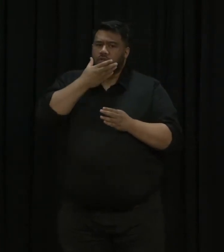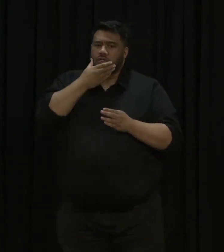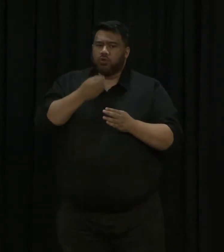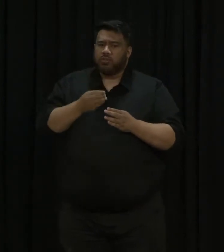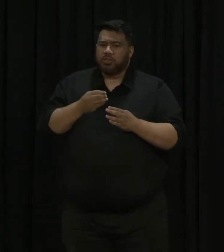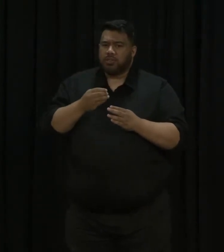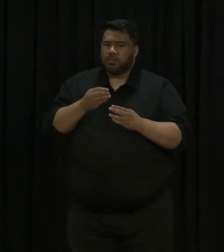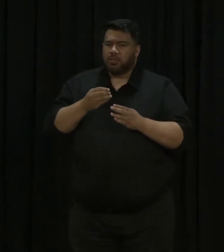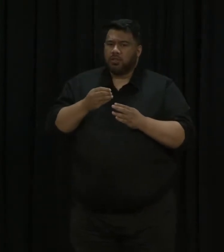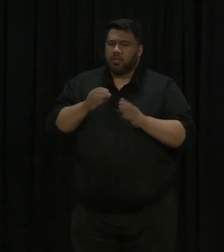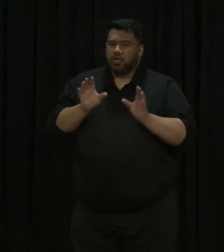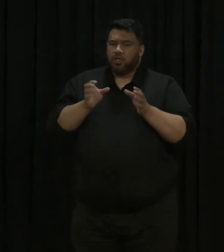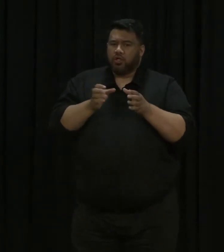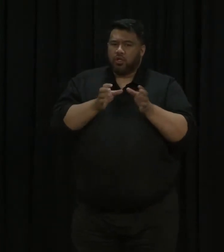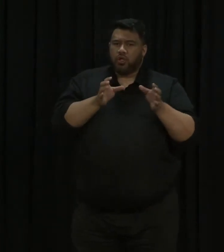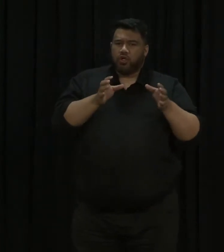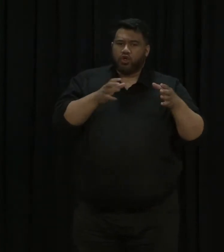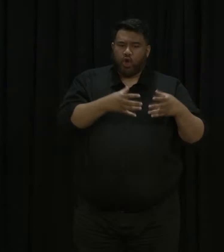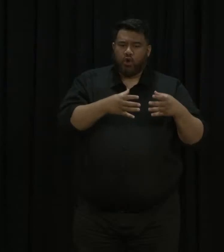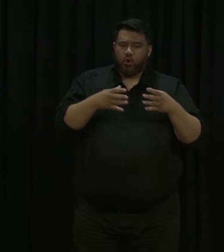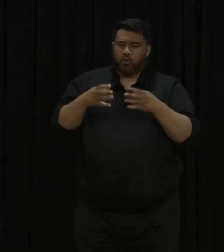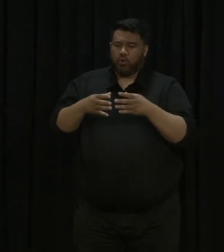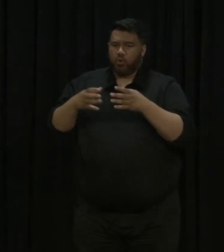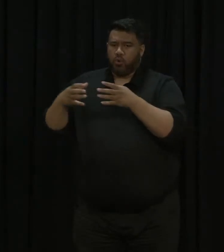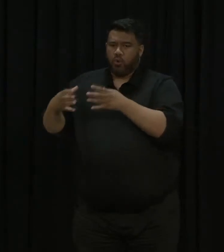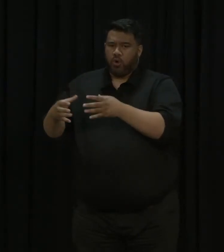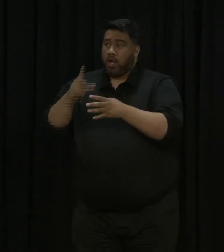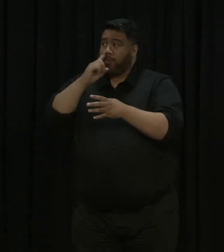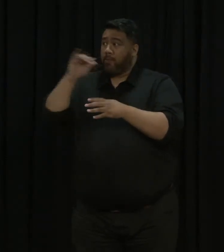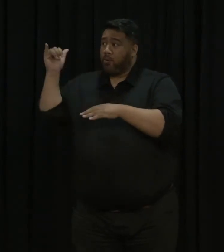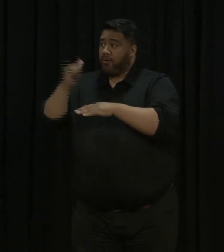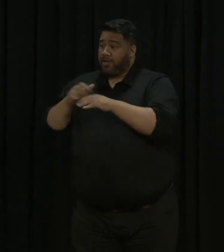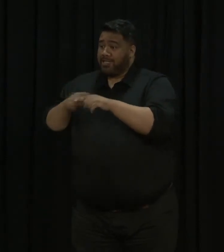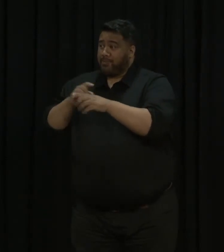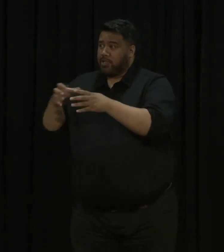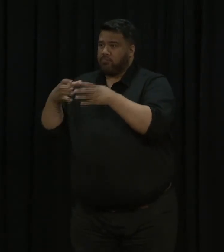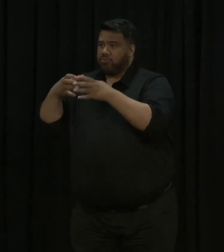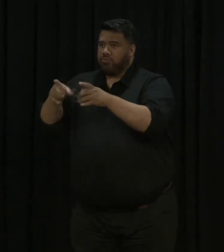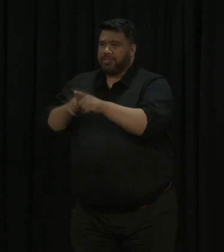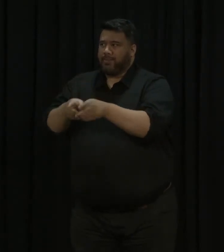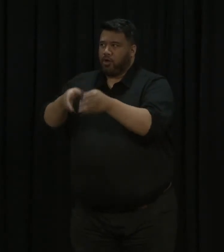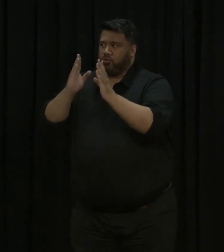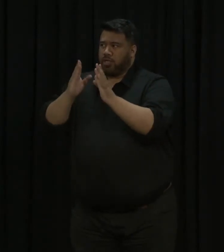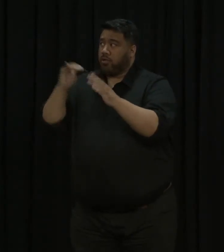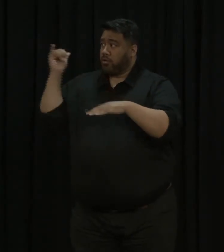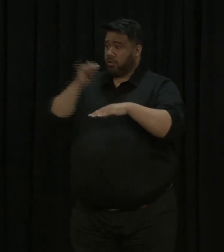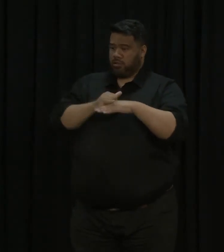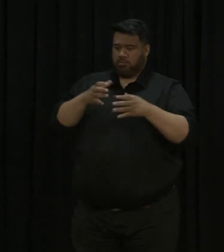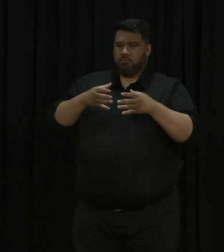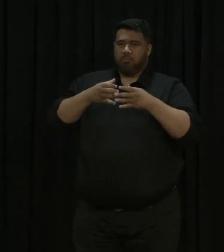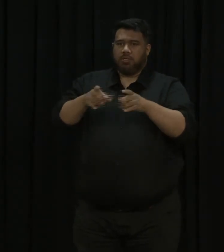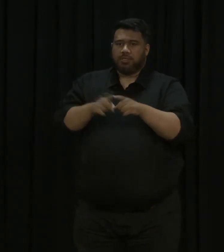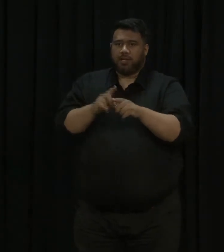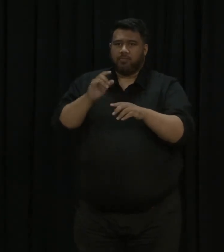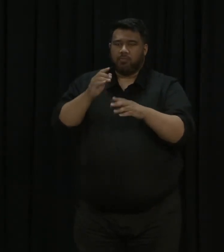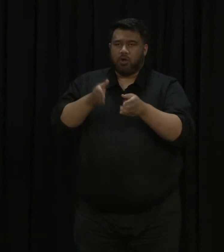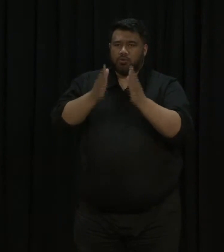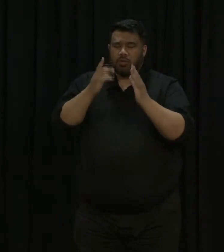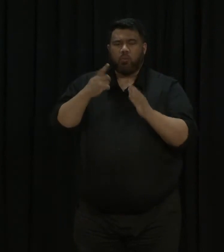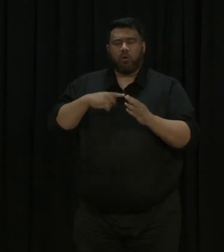those documents. Speak like Minister, why you